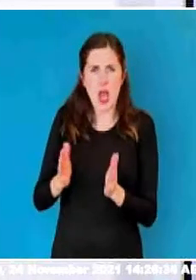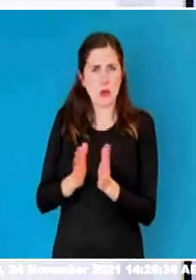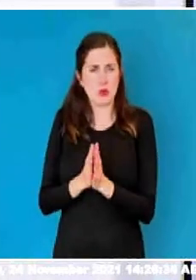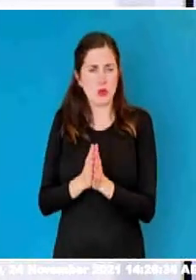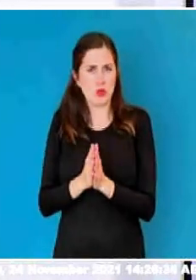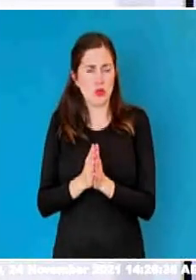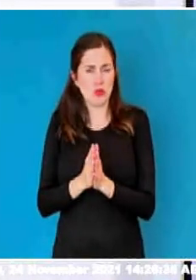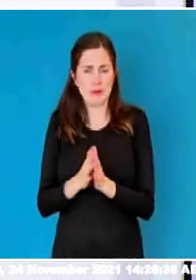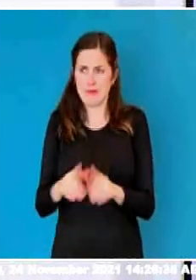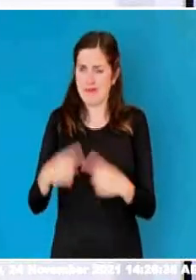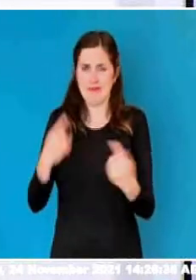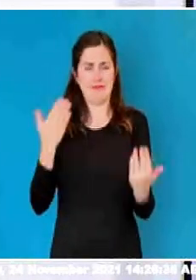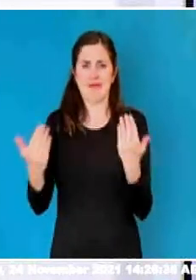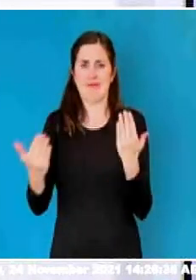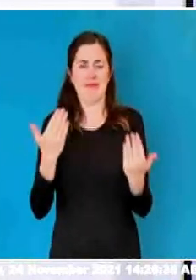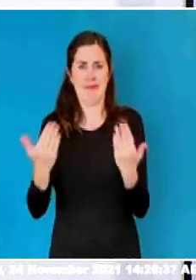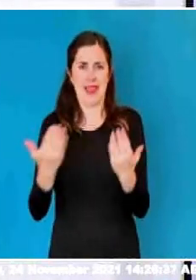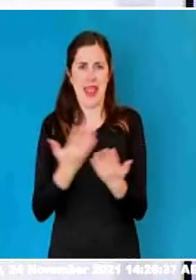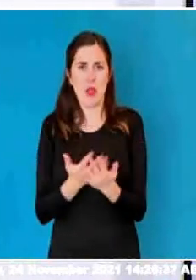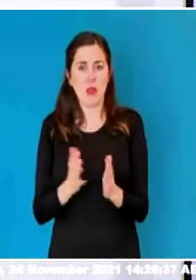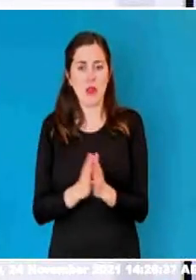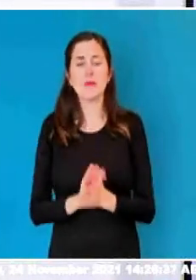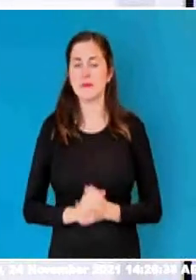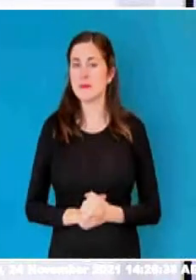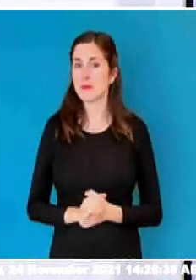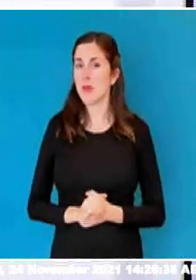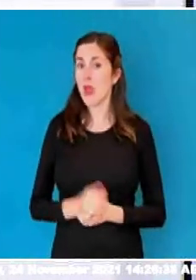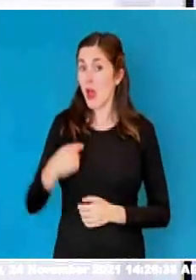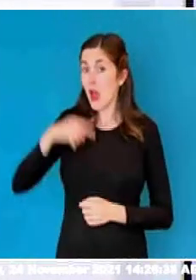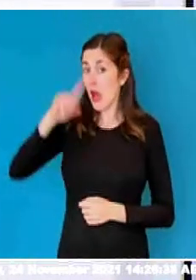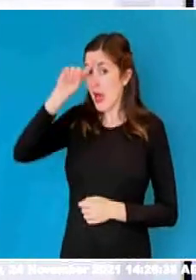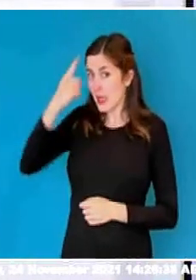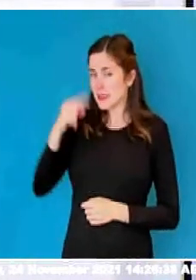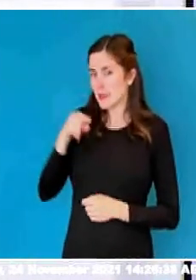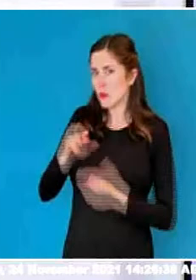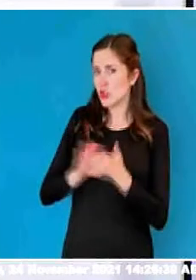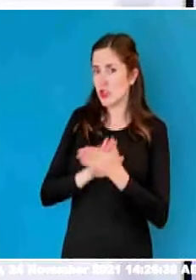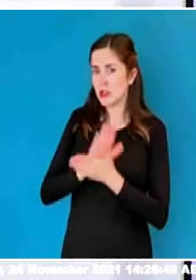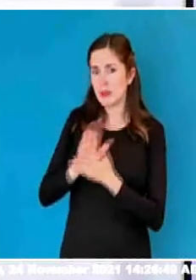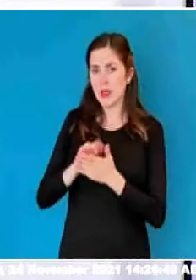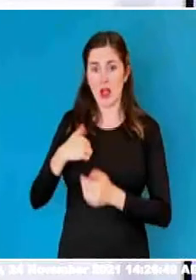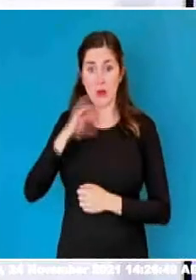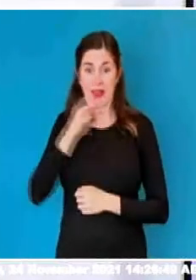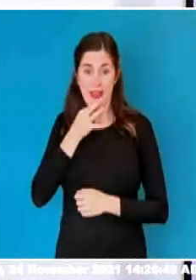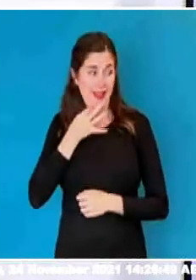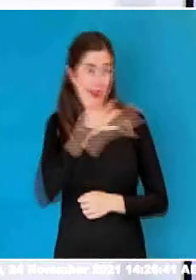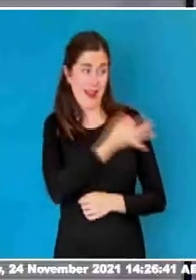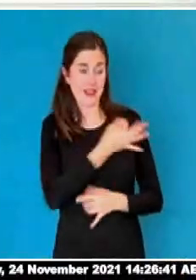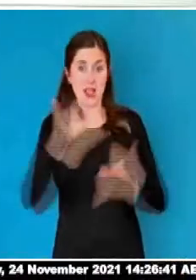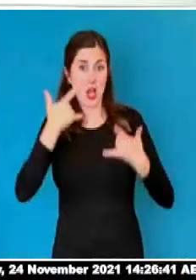Yes, I do, and I might ask Ms Edwards to provide some assistance.